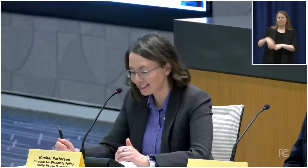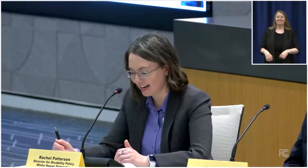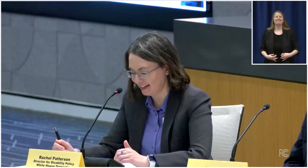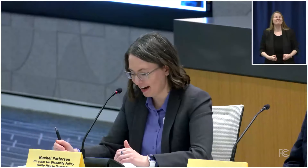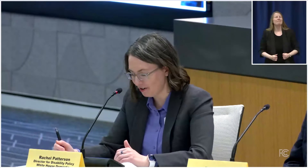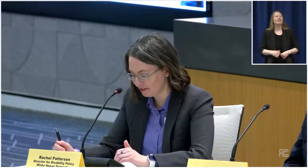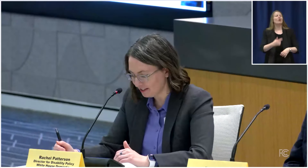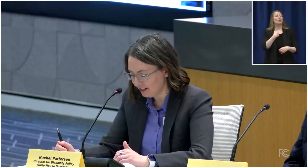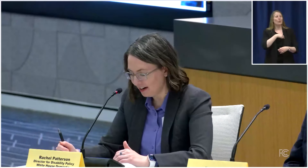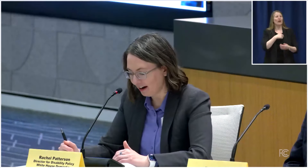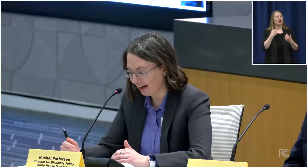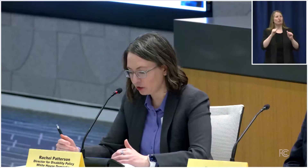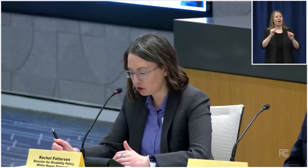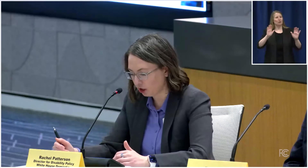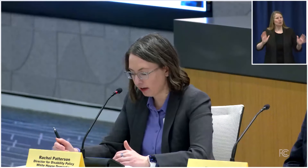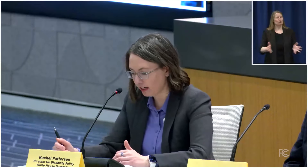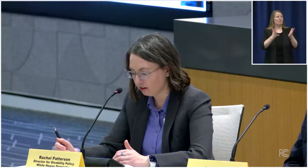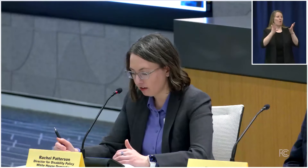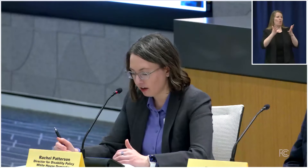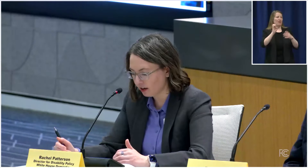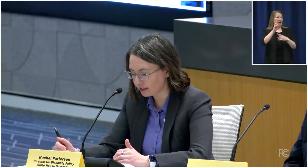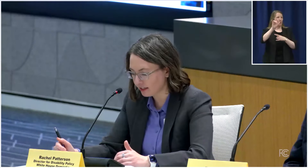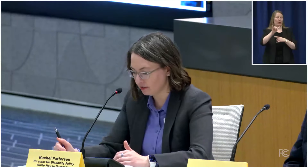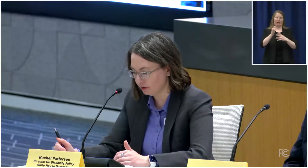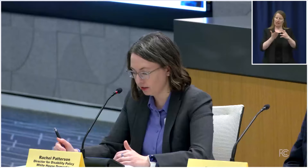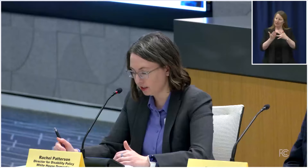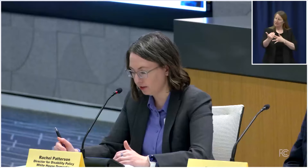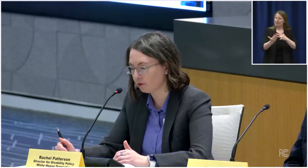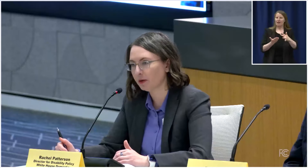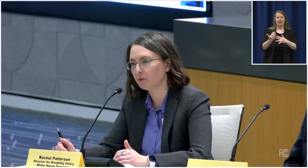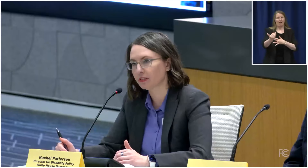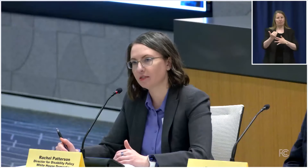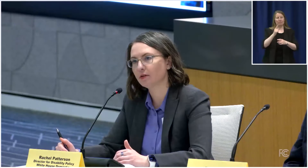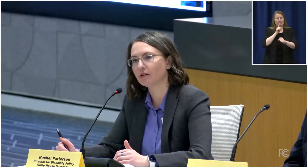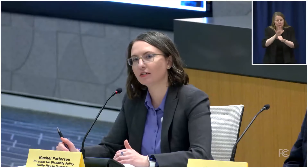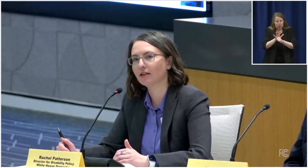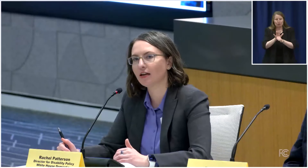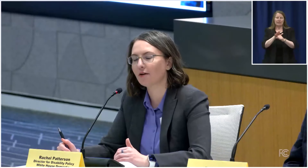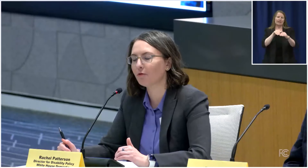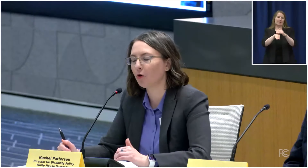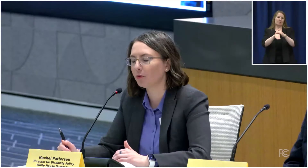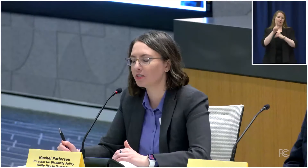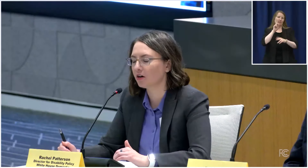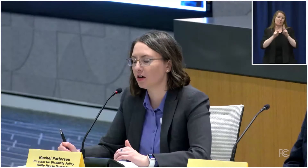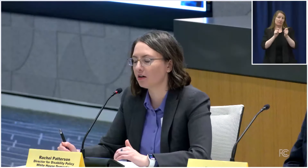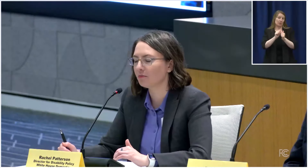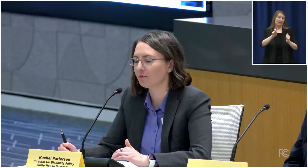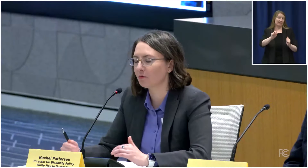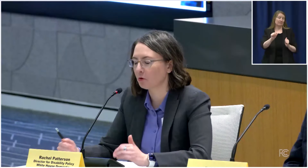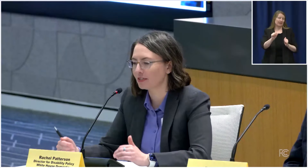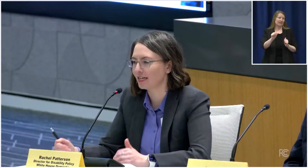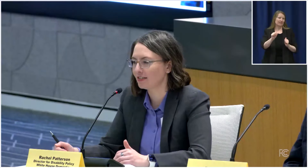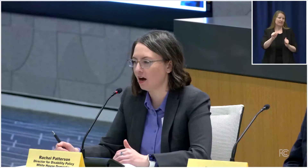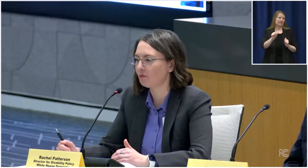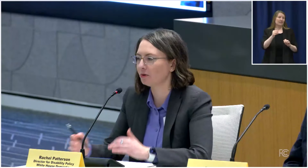REFLECTS THE UNITED STATES. AND PROVIDES OPPORTUNITIES FOR TALENTED AMERICANS TO PROVIDE THEIR SERVICES TO